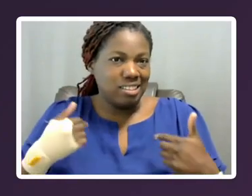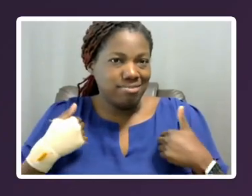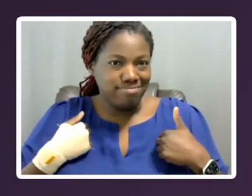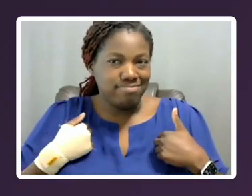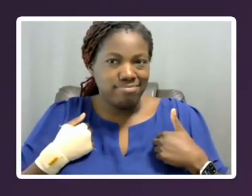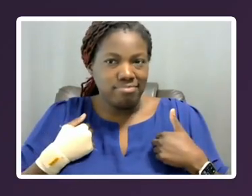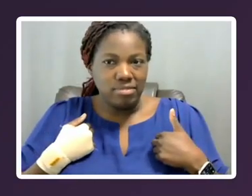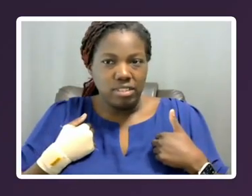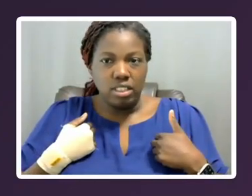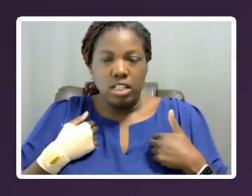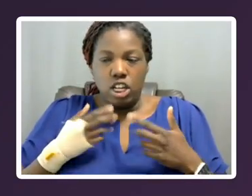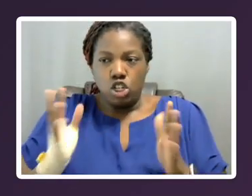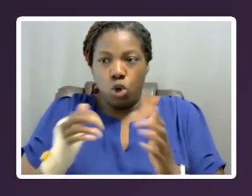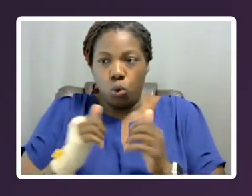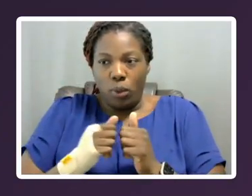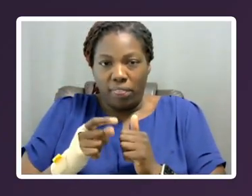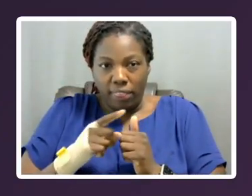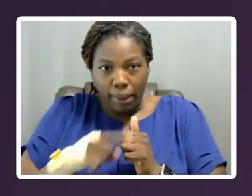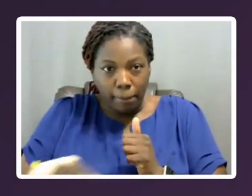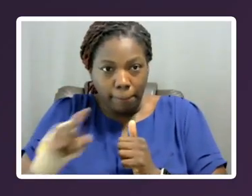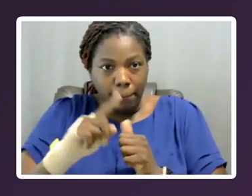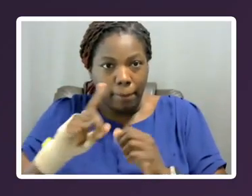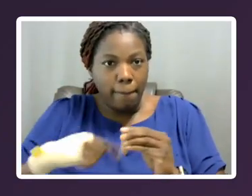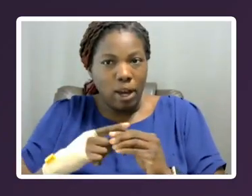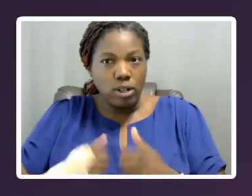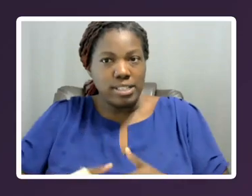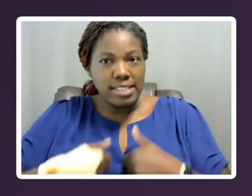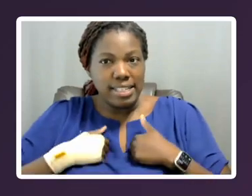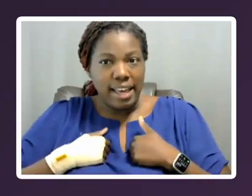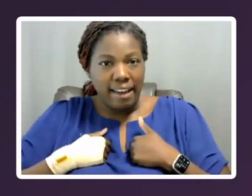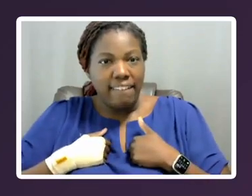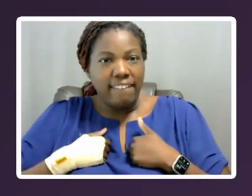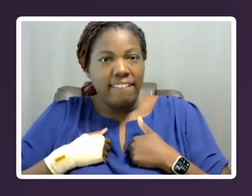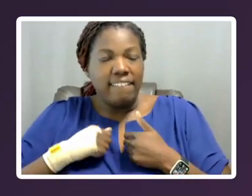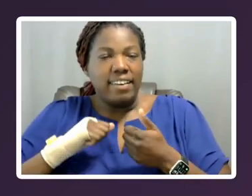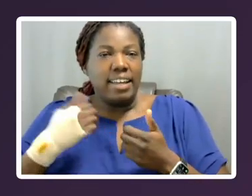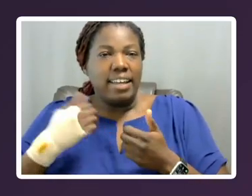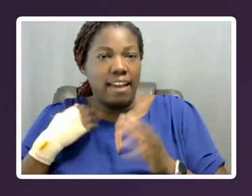with him about his life and have our family stories together, it's really powerful. And when